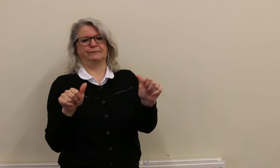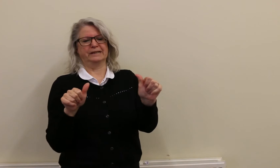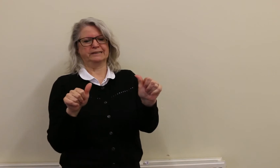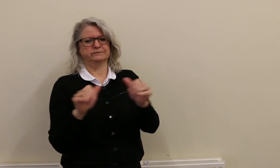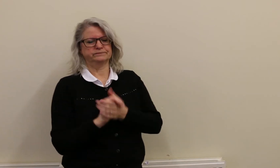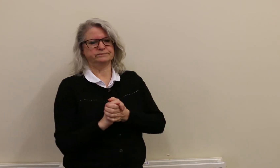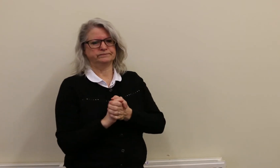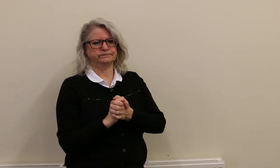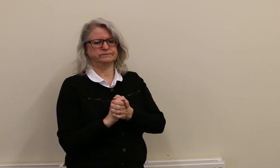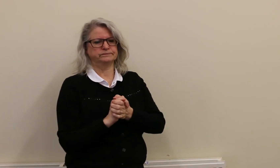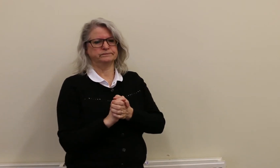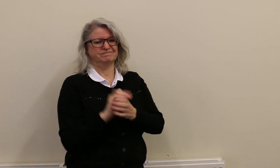NDS is also a company.